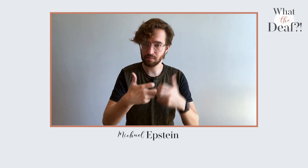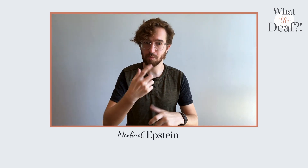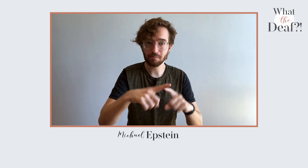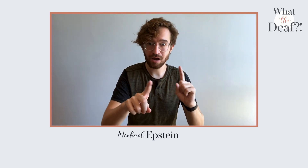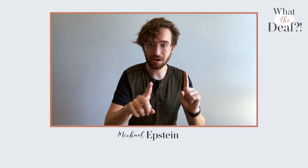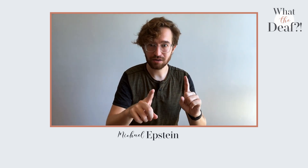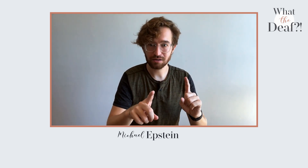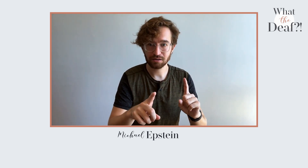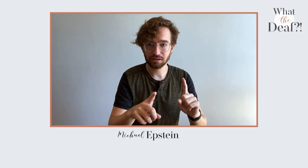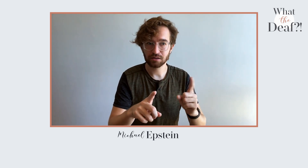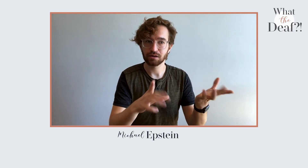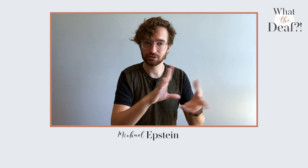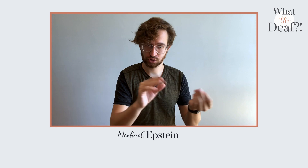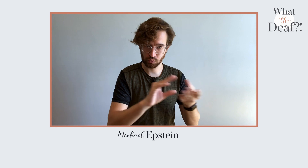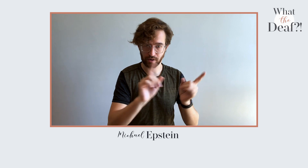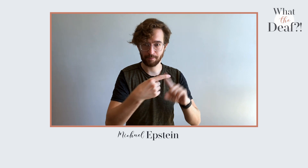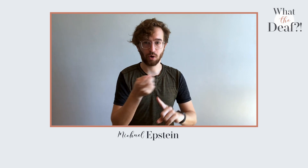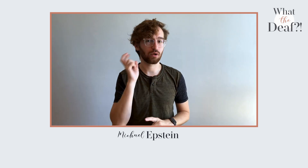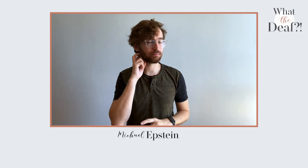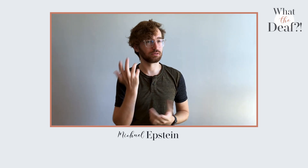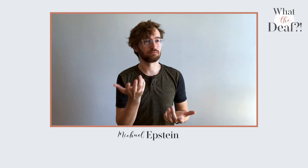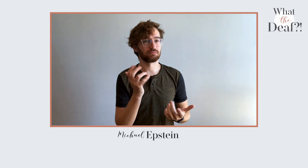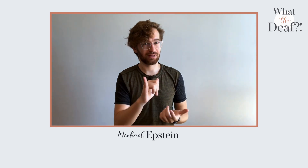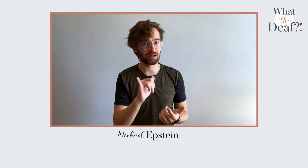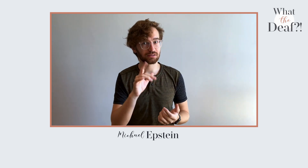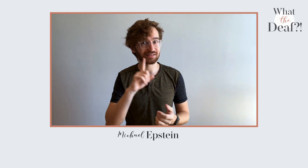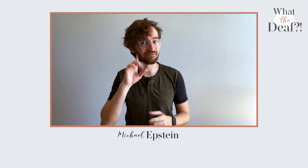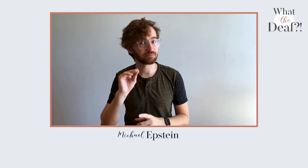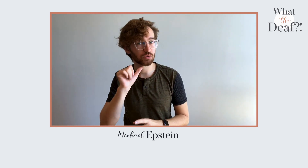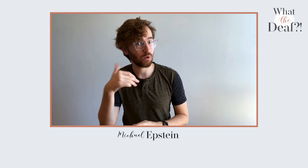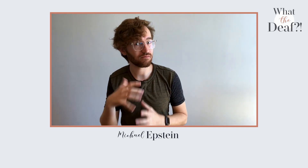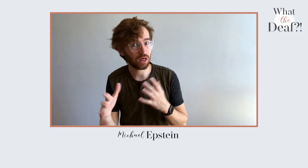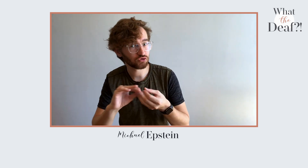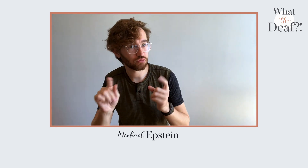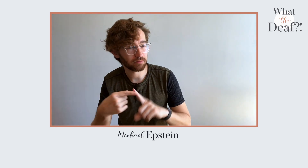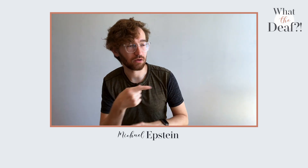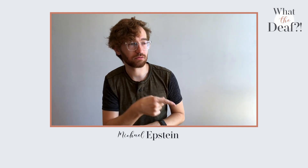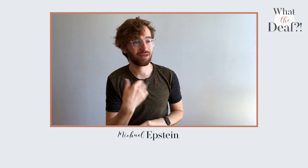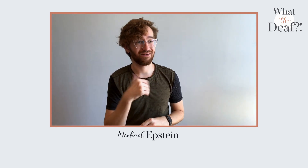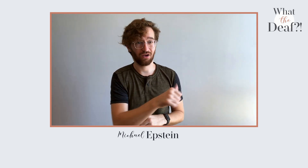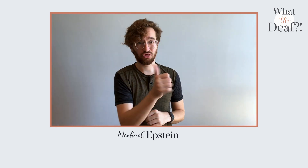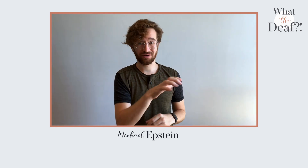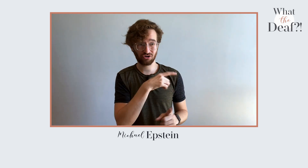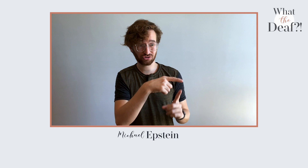That creates a problem. But the story is about the cochlear implant. And there's not a lot of stories